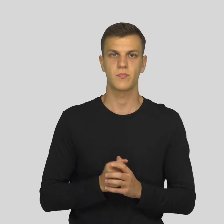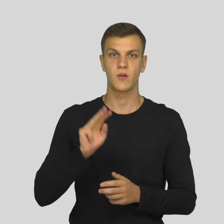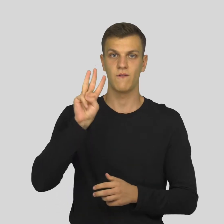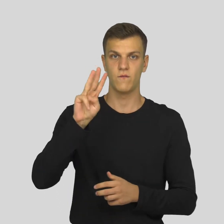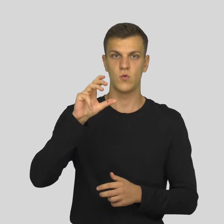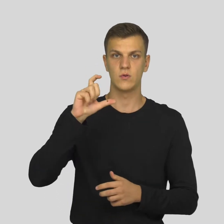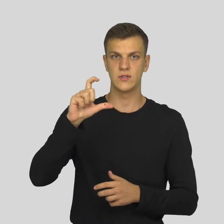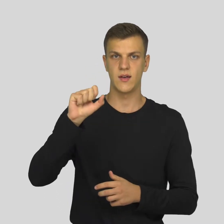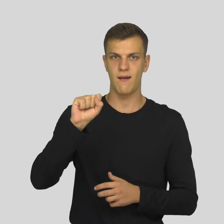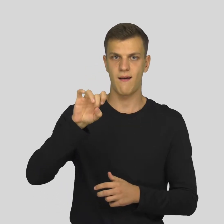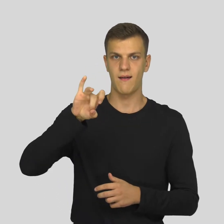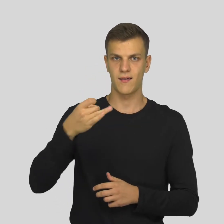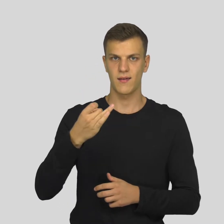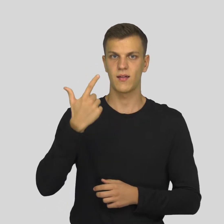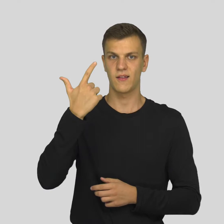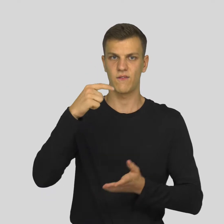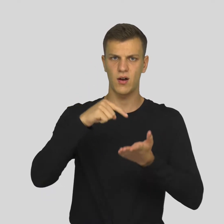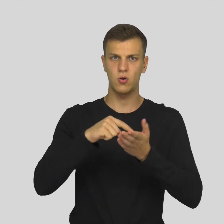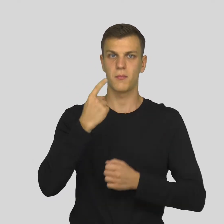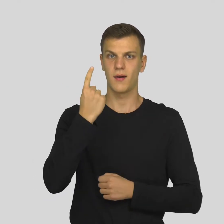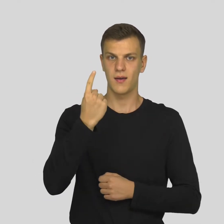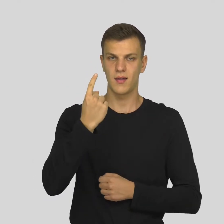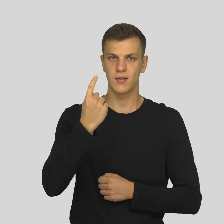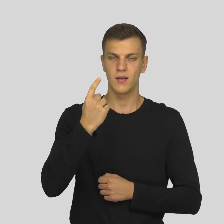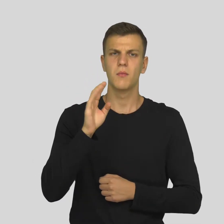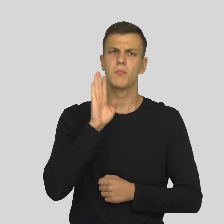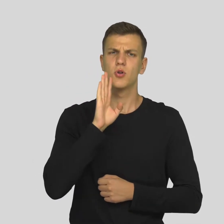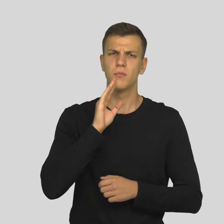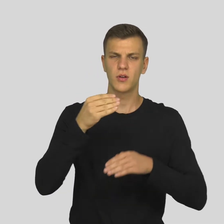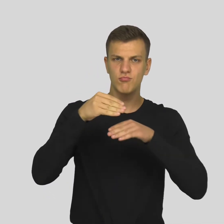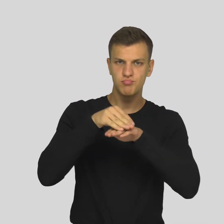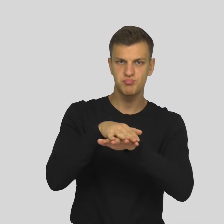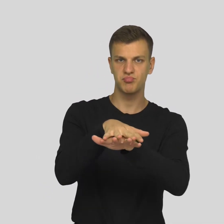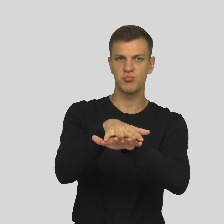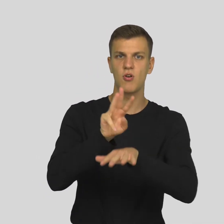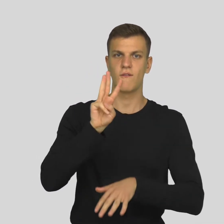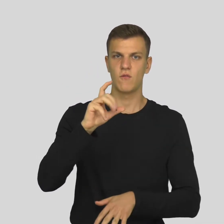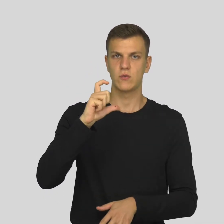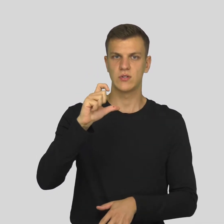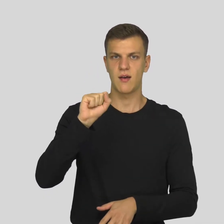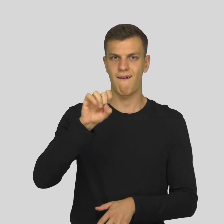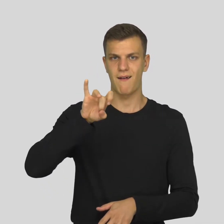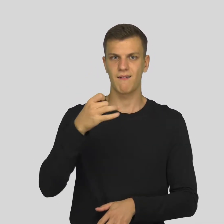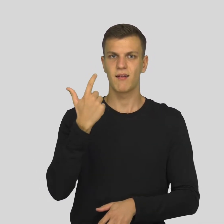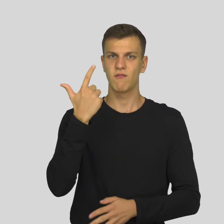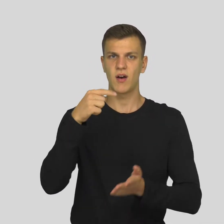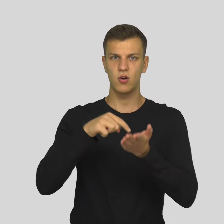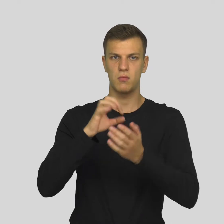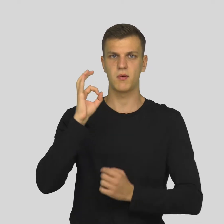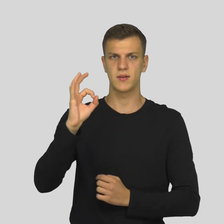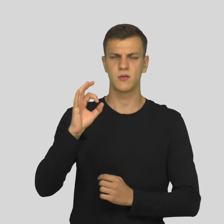WCAG 2.1 is fully compatible with WCAG 2.0.